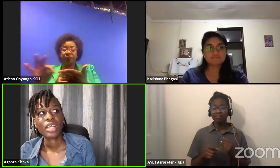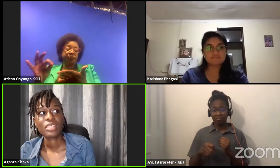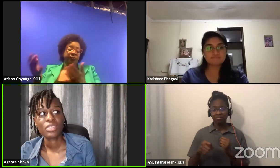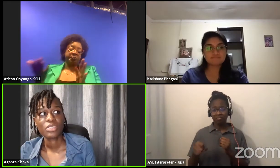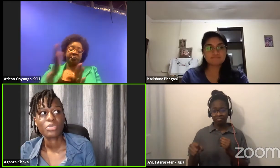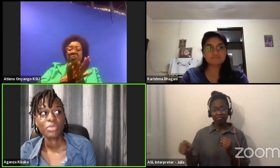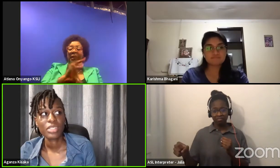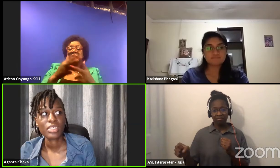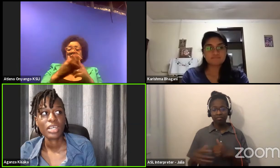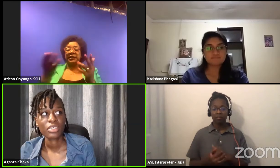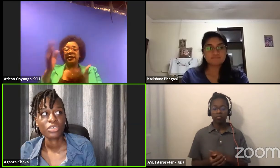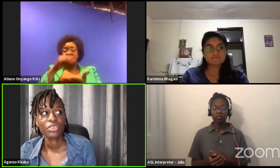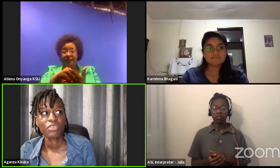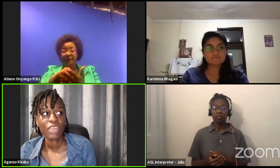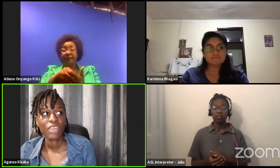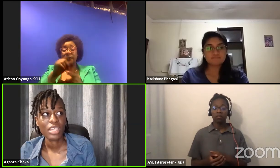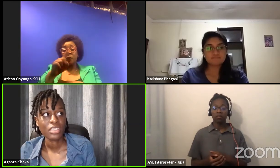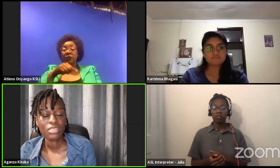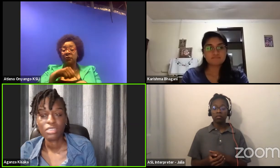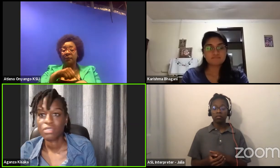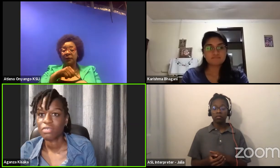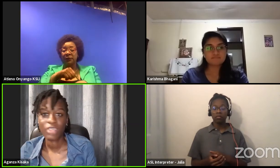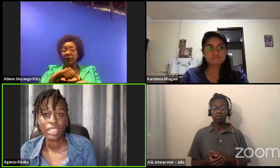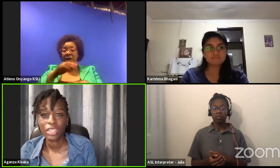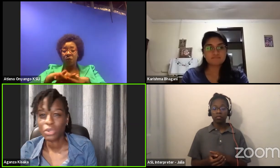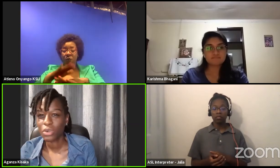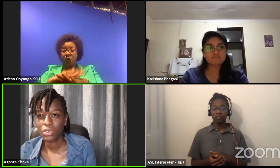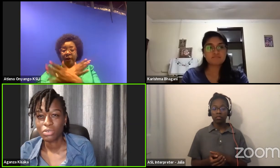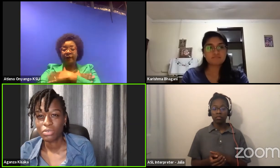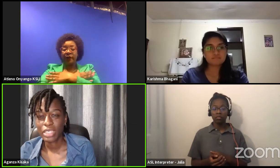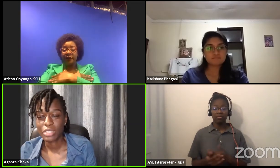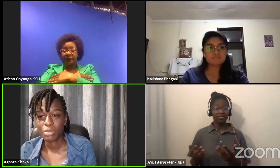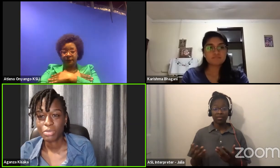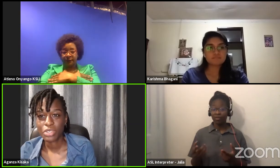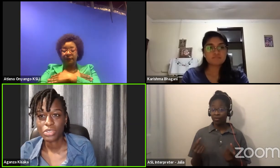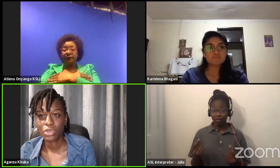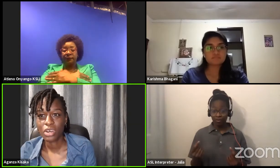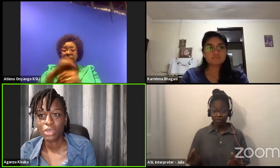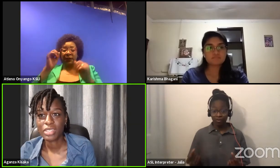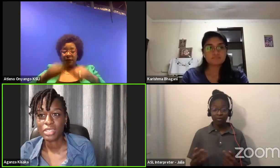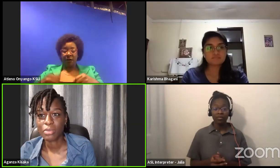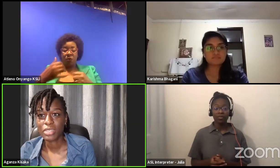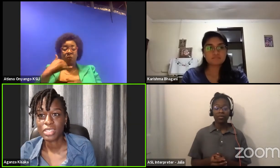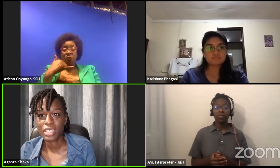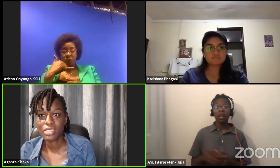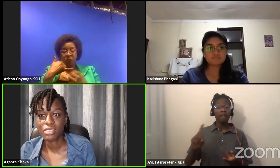And it's in those moments that a good friend, friendly call really springs you on when someone says,